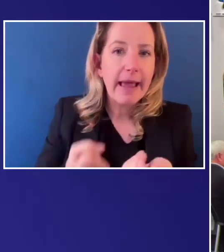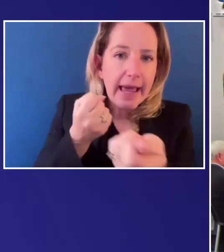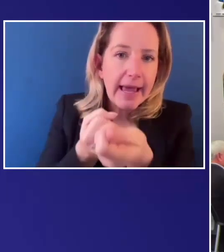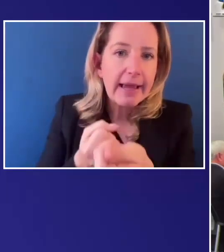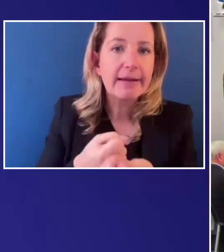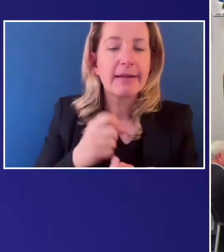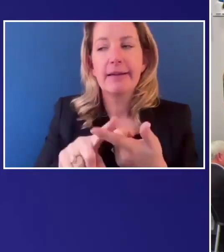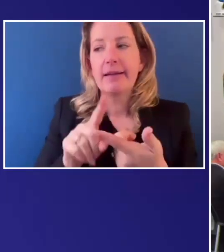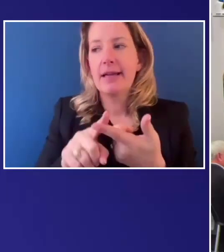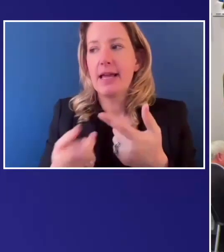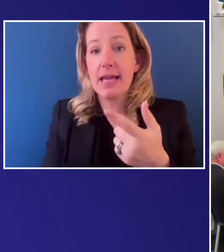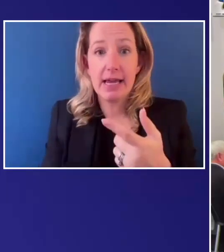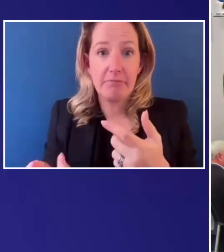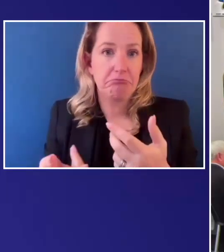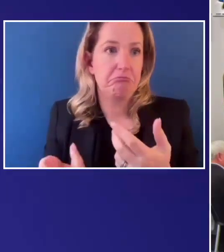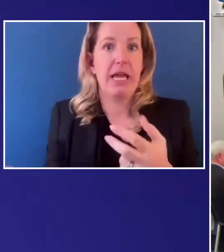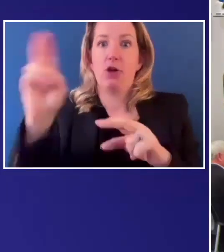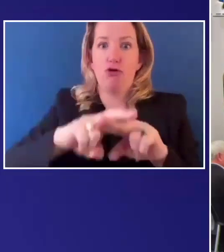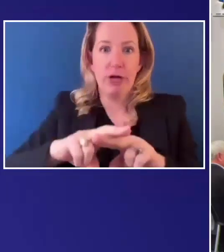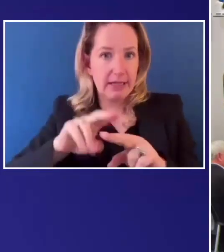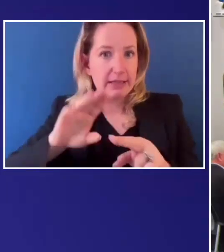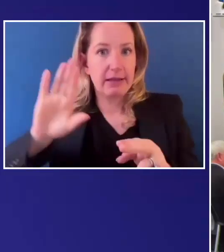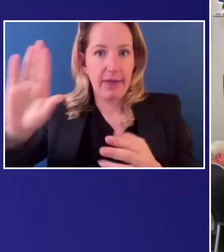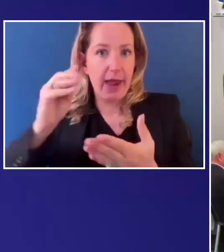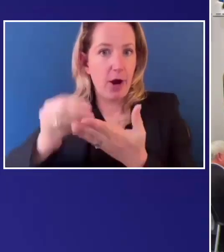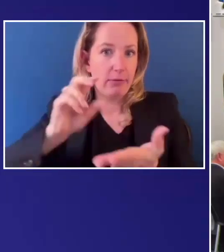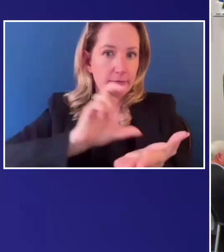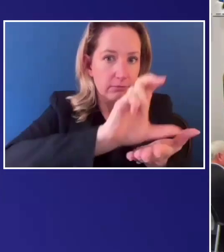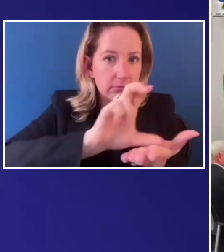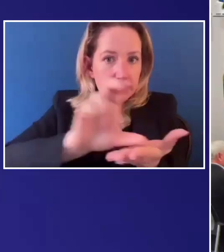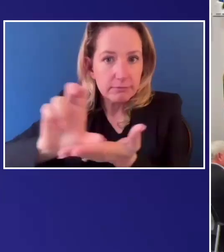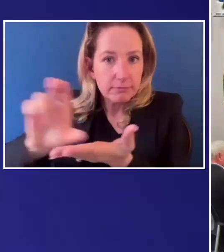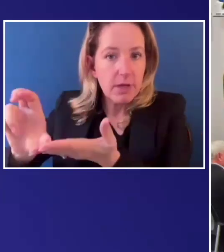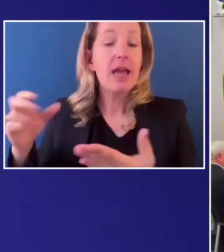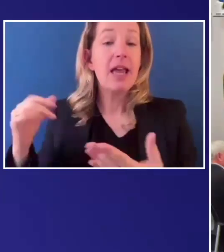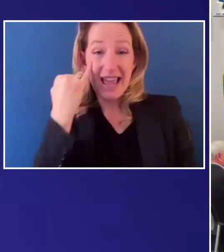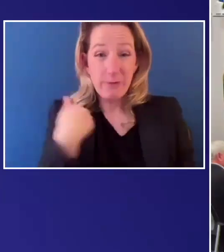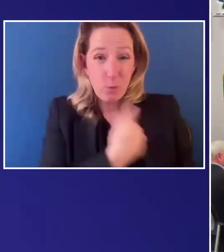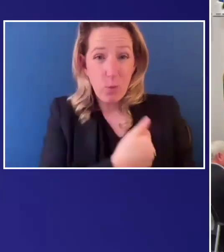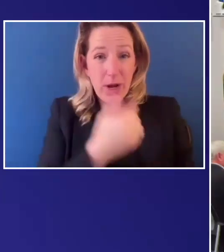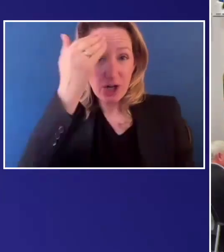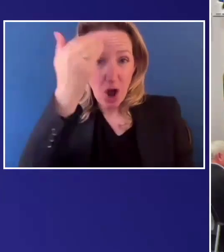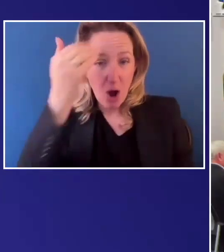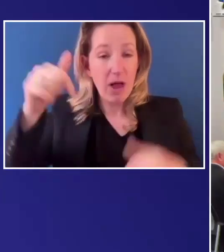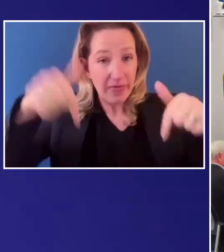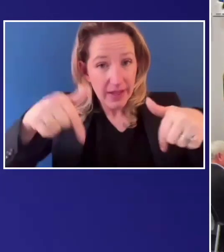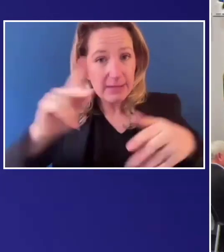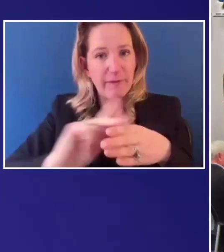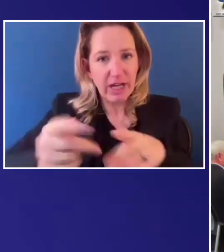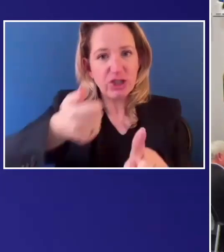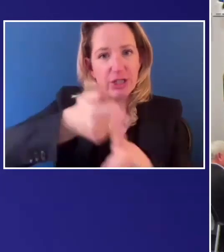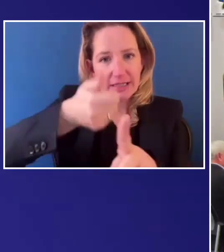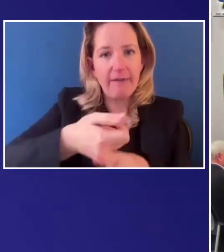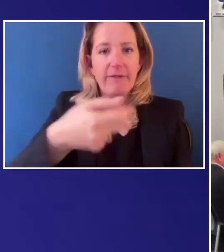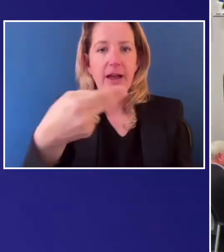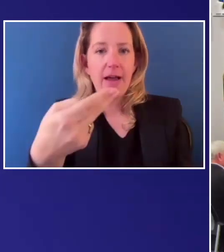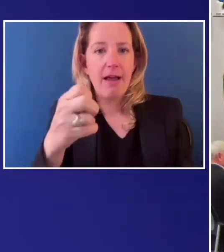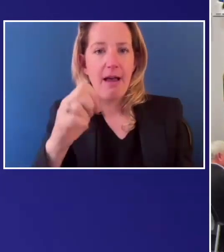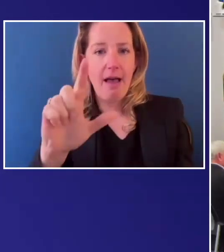three mechanisms, if we know that this is a helping profession that isn't getting access to Direct Loans, what is the state response?